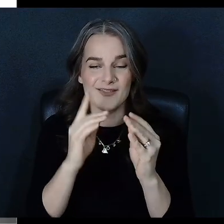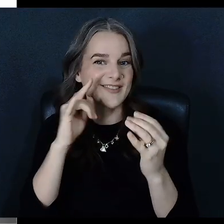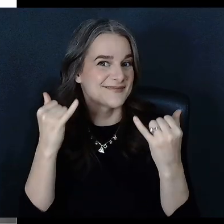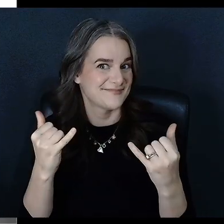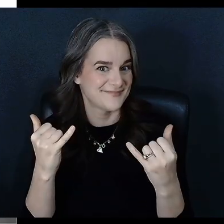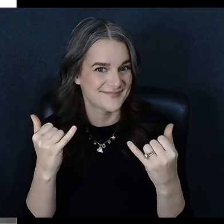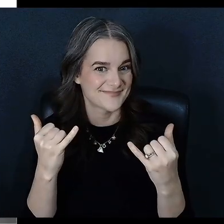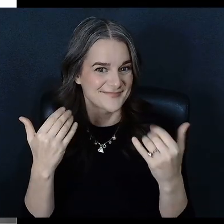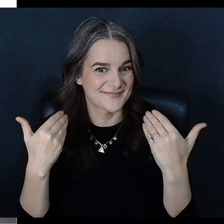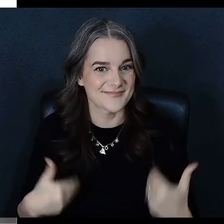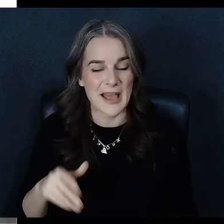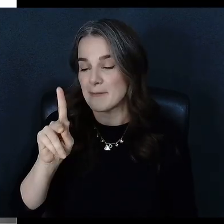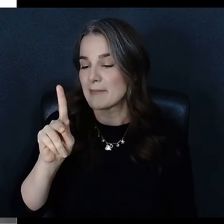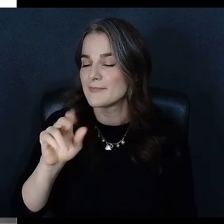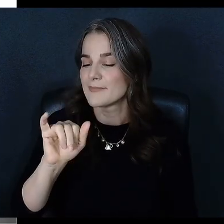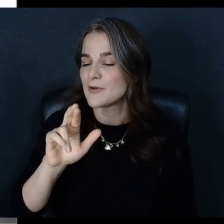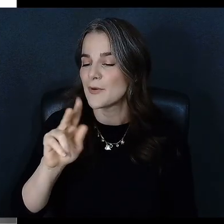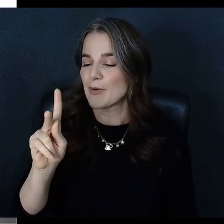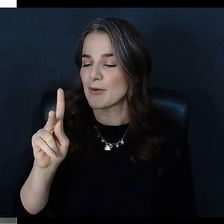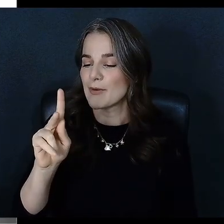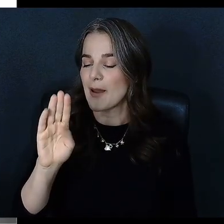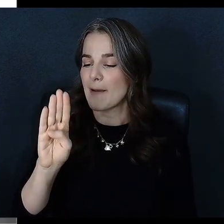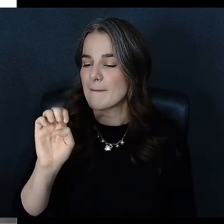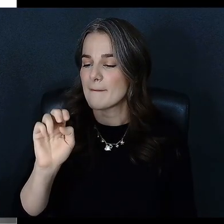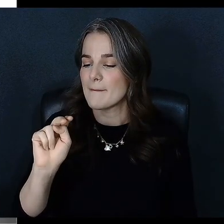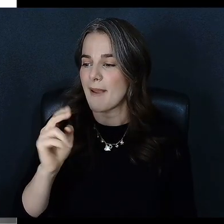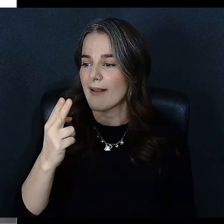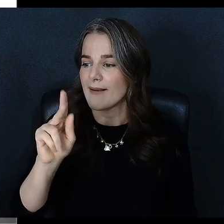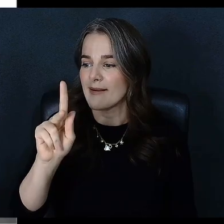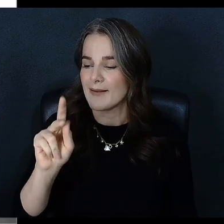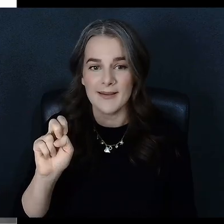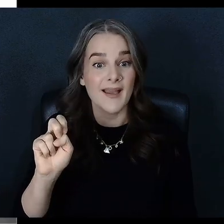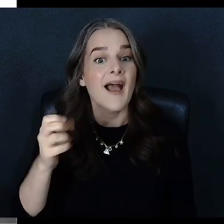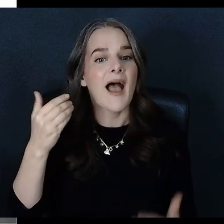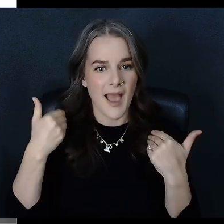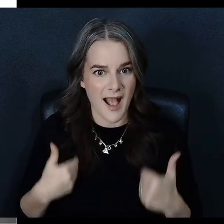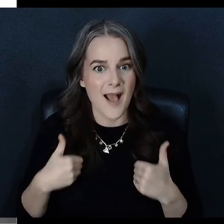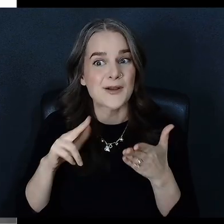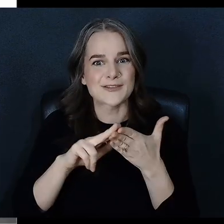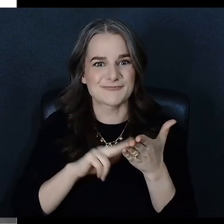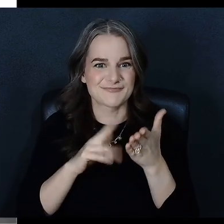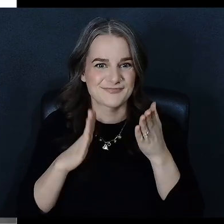My name is Kirk Behnke, and I'm a contractor for the Pennsylvania Tech Accelerator being